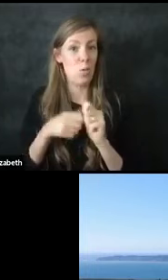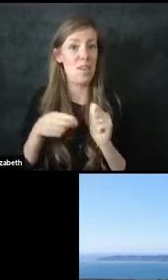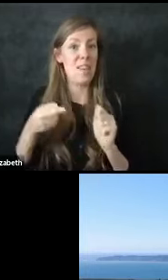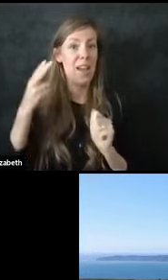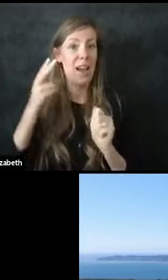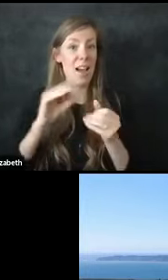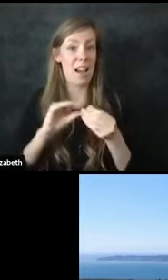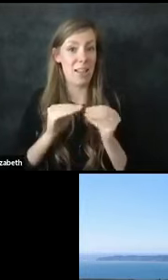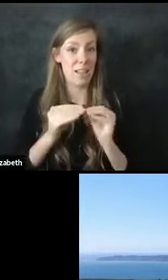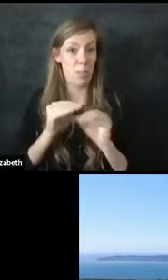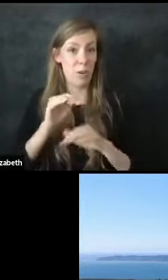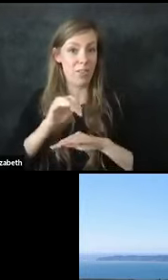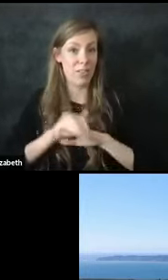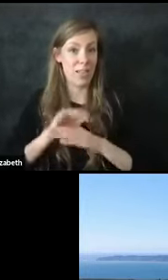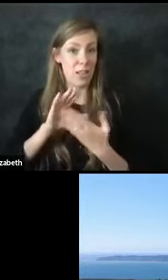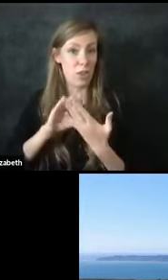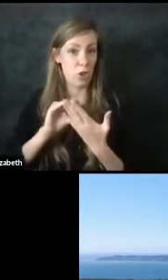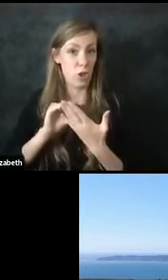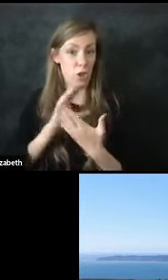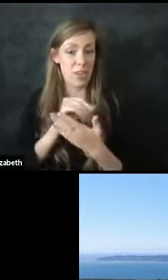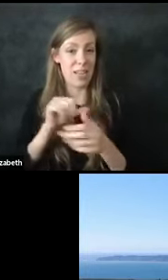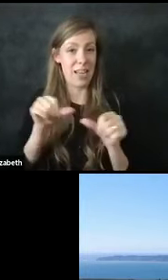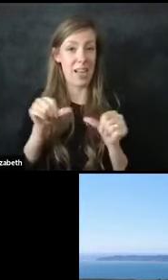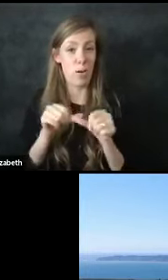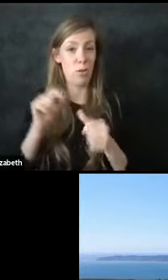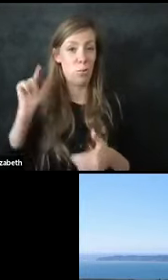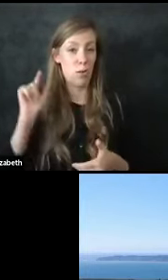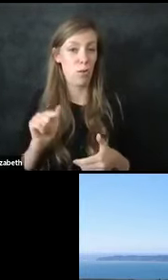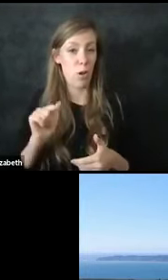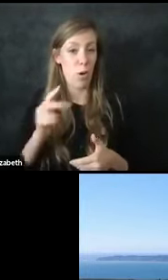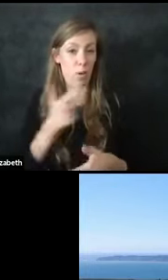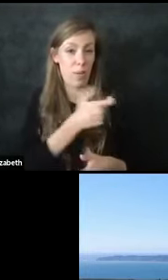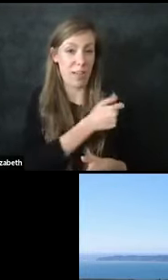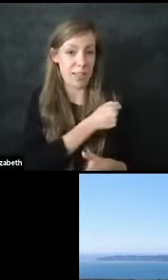learners and areas with lower vaccination rates.